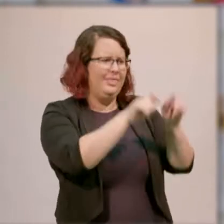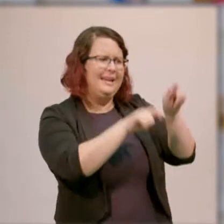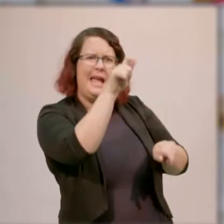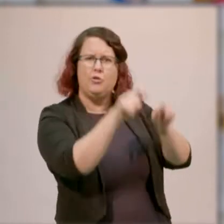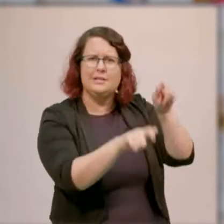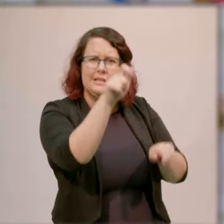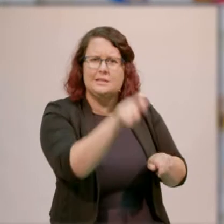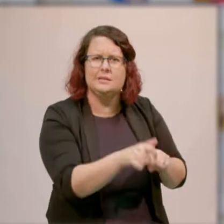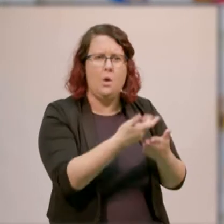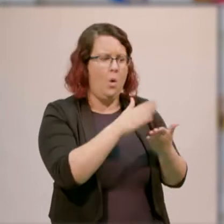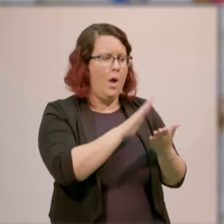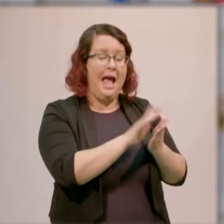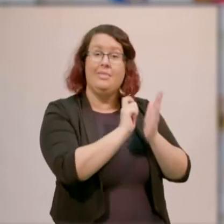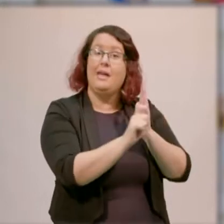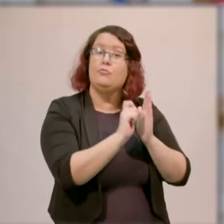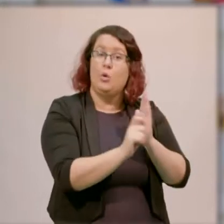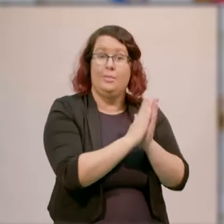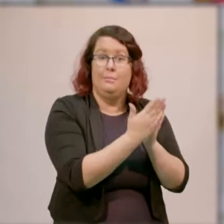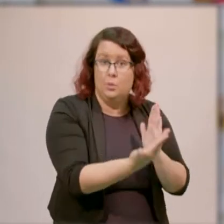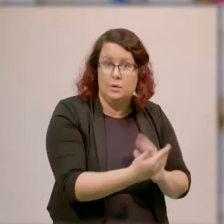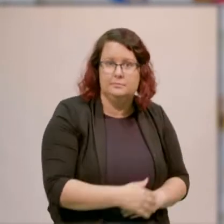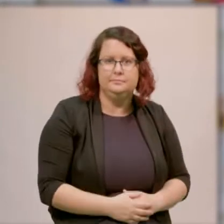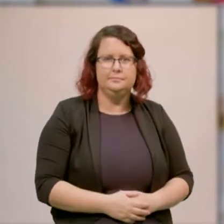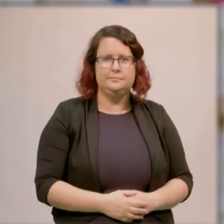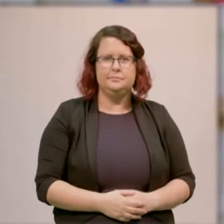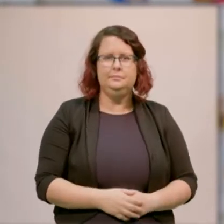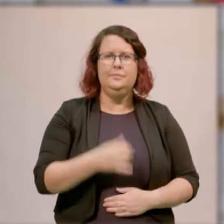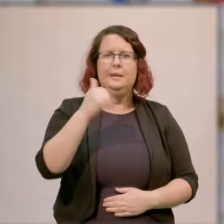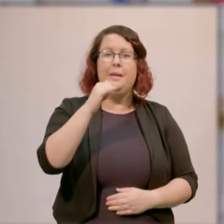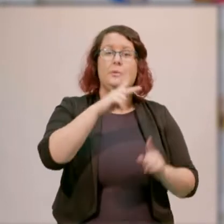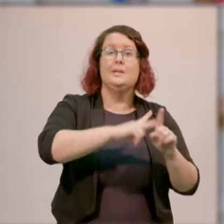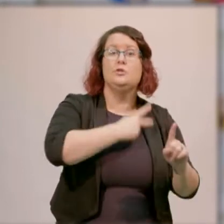or the way the book was written. Perhaps you need to review a film.